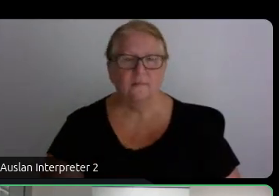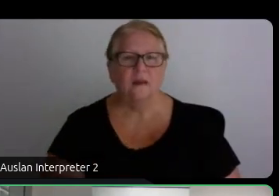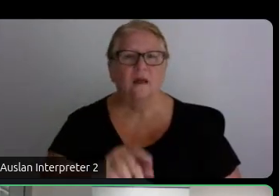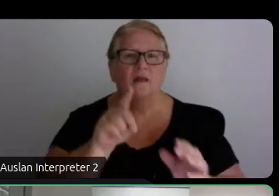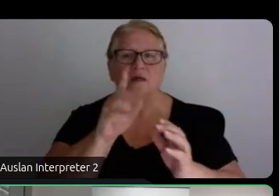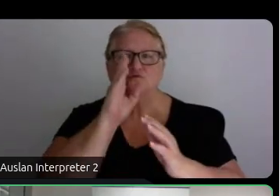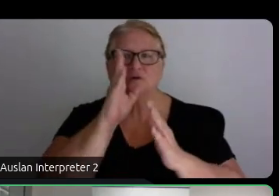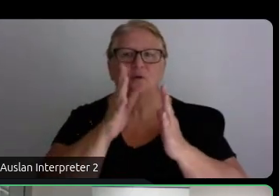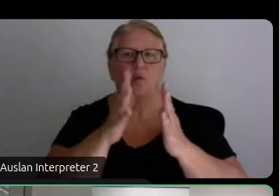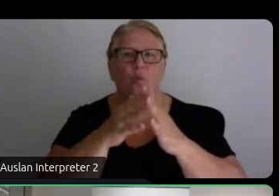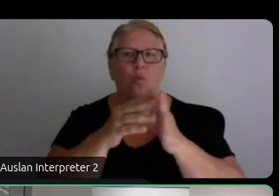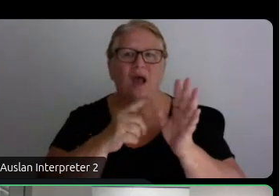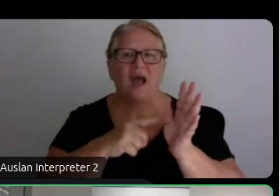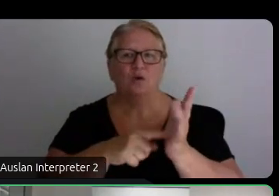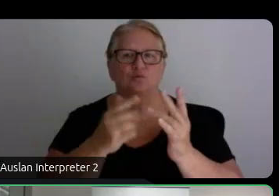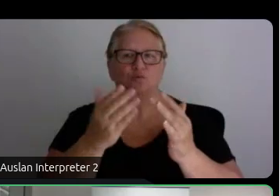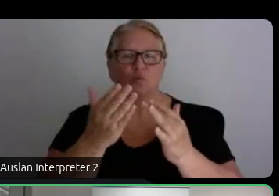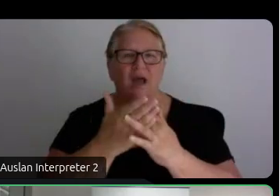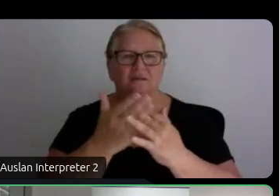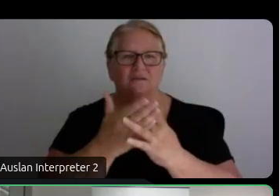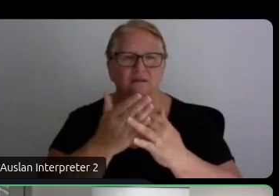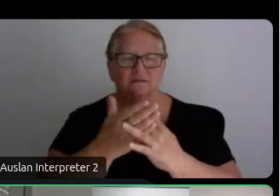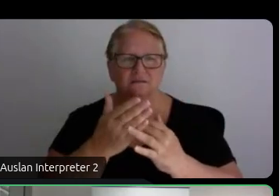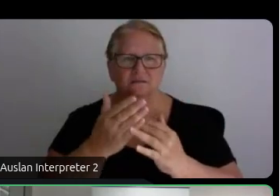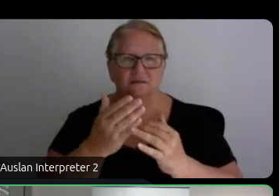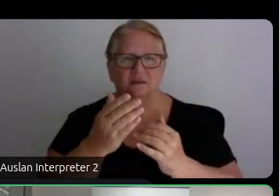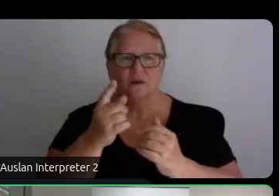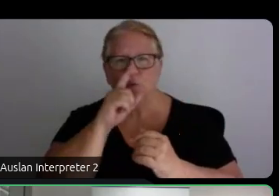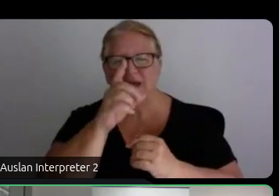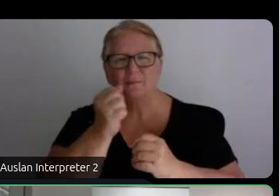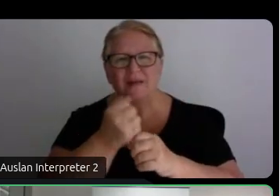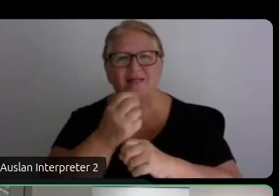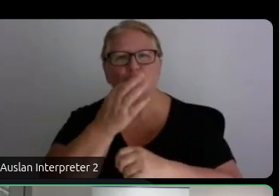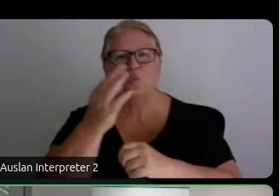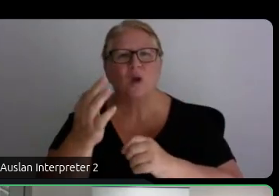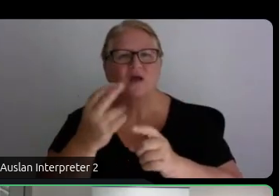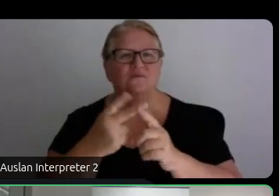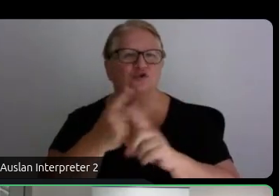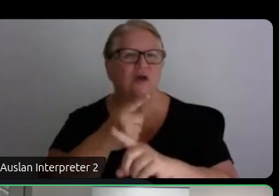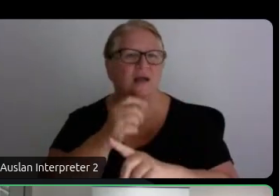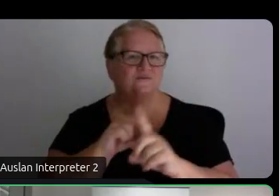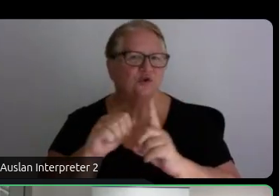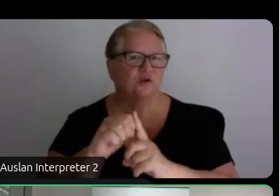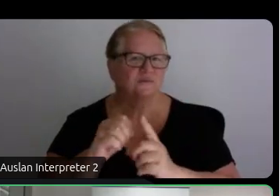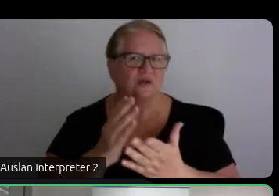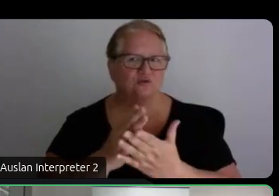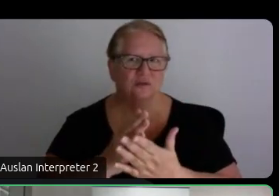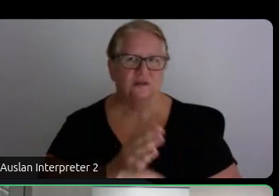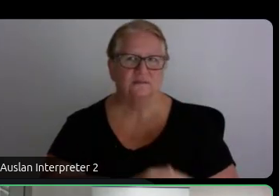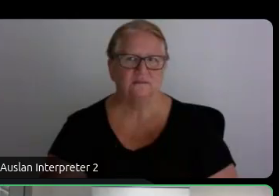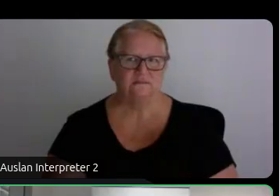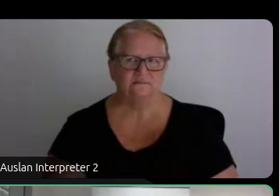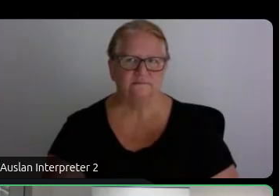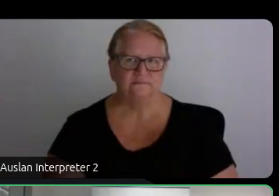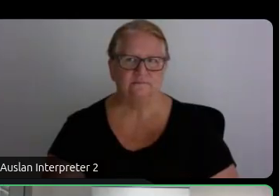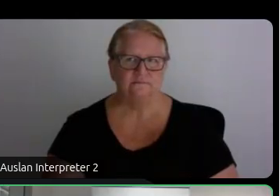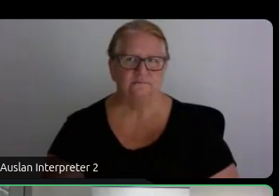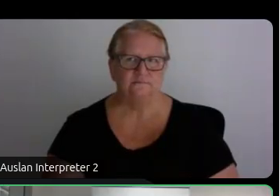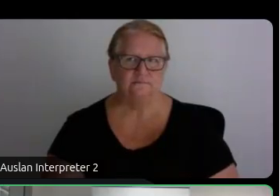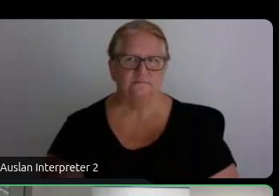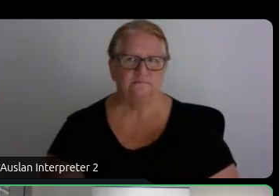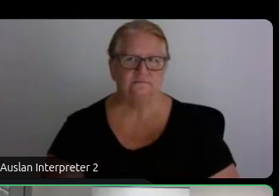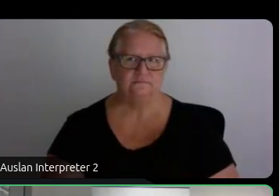disability or intervention requirements. Okay, couple more. Um, okay. In terms of the applicant